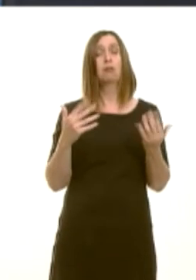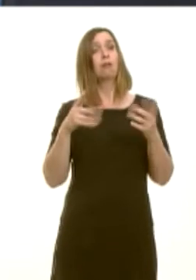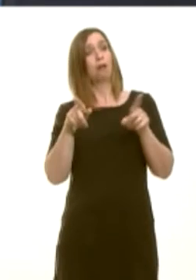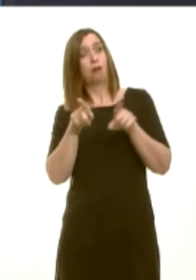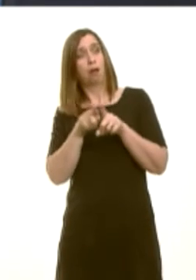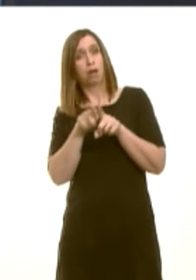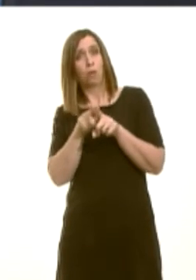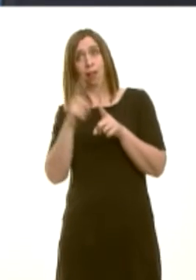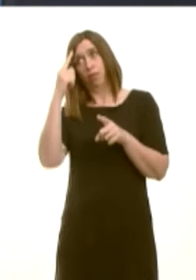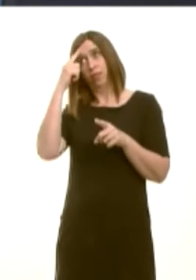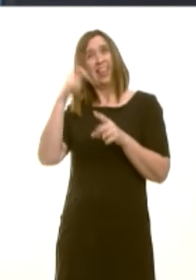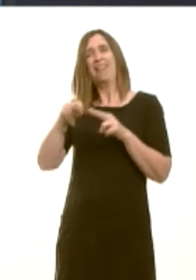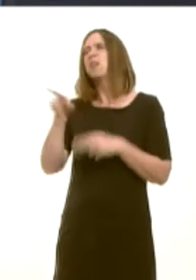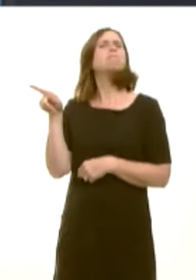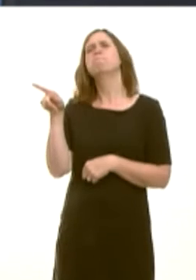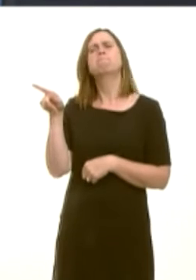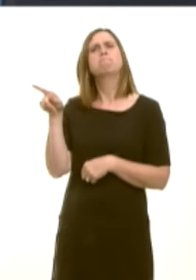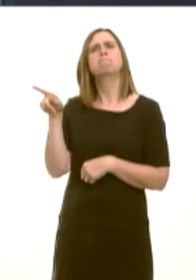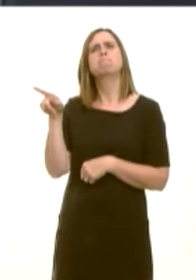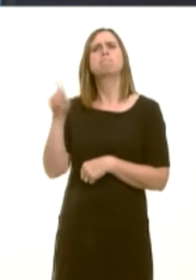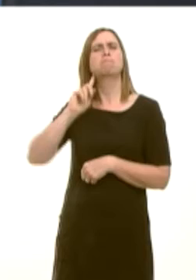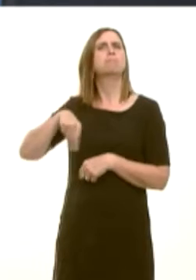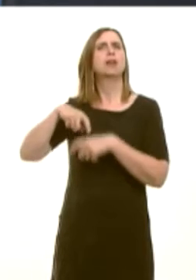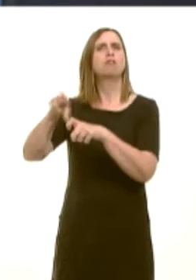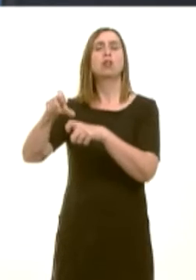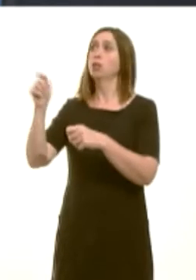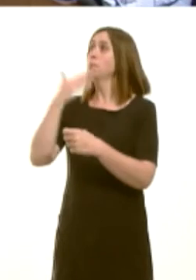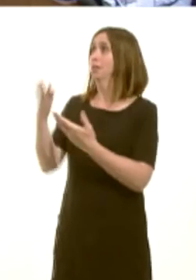for the devolution of drink-drive limits so that this legislature could have its say?